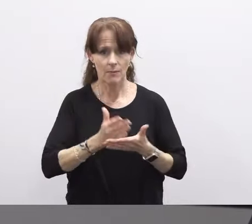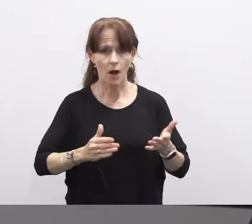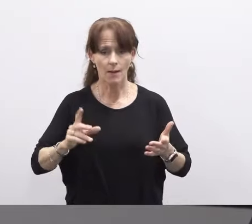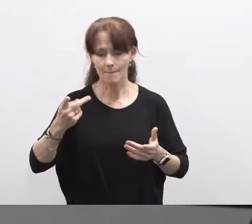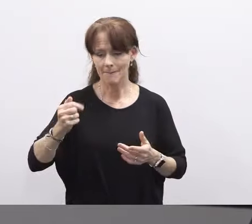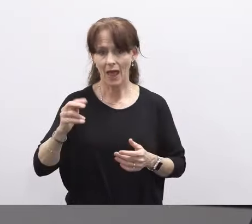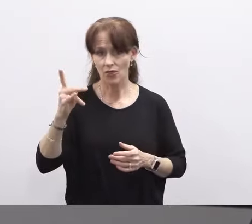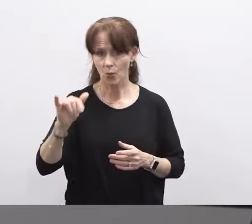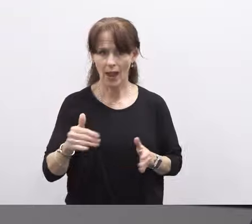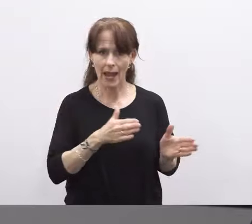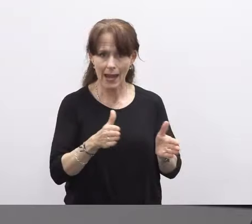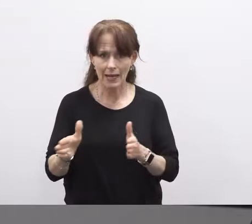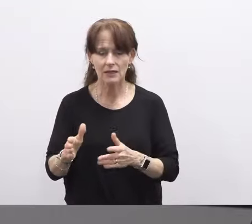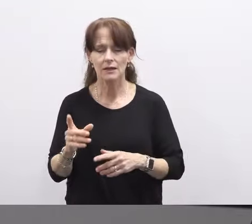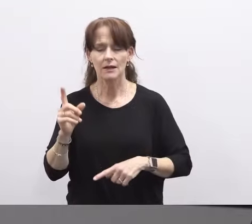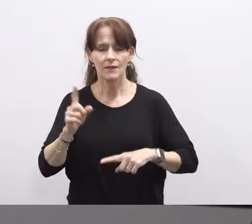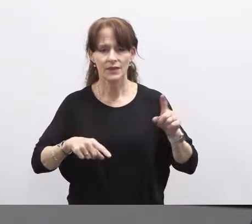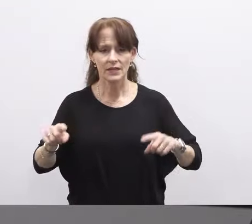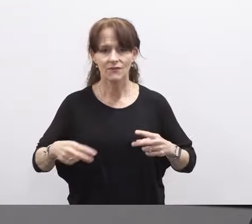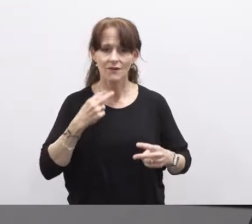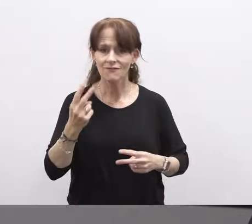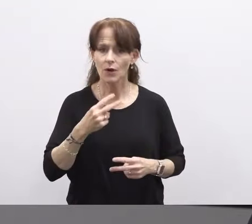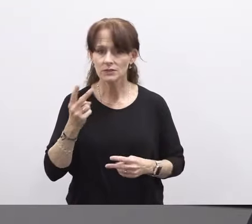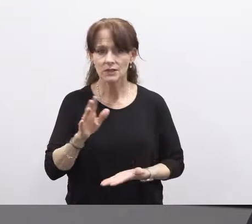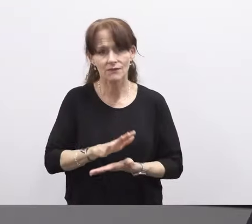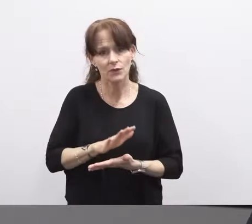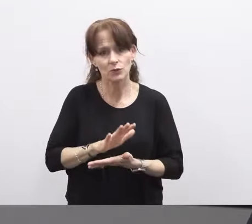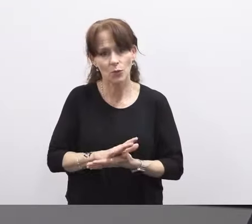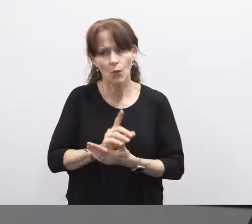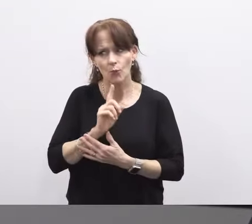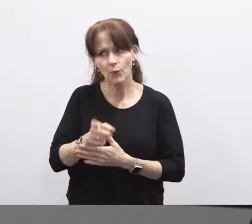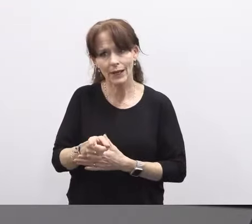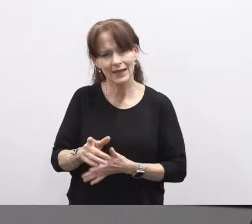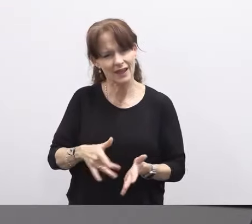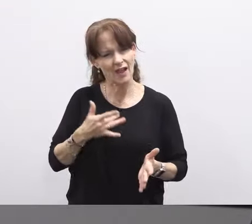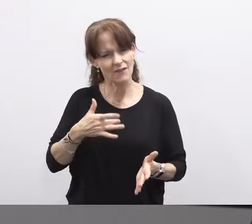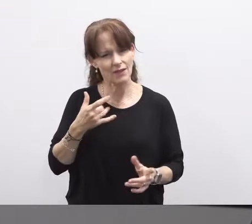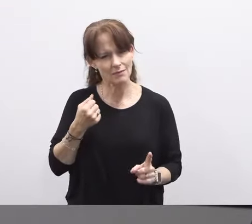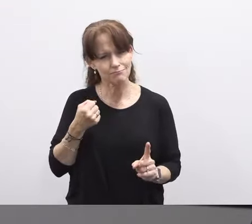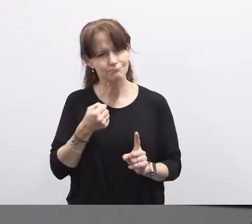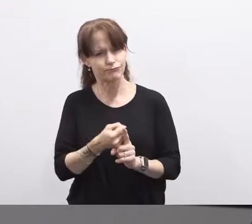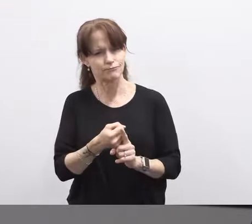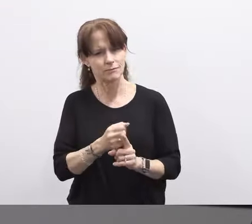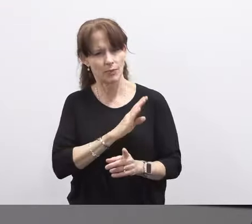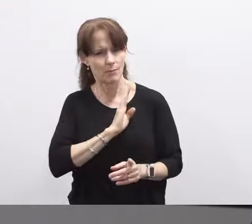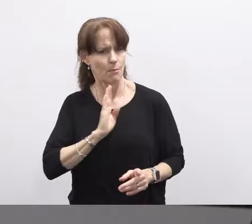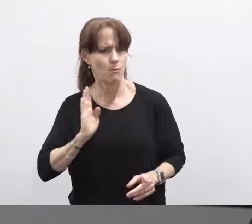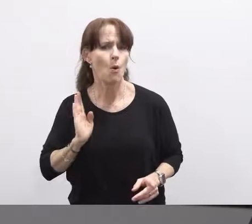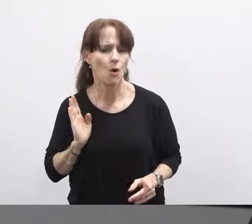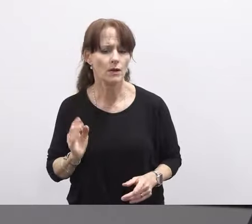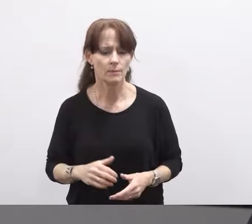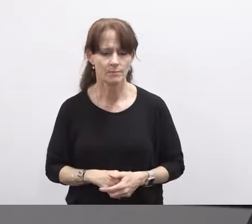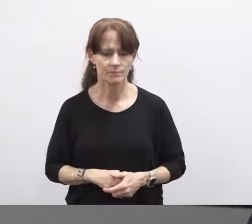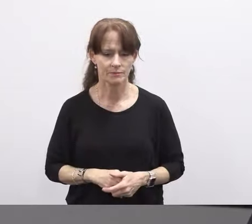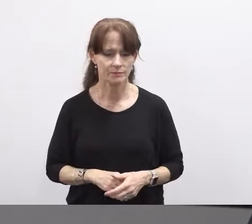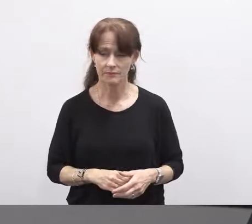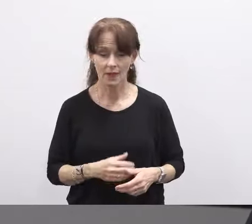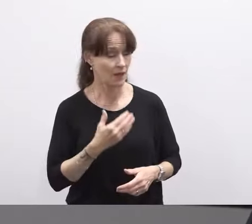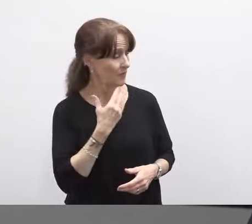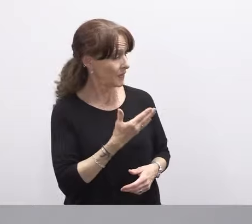And so hearing from the different voices of the school really, I felt like impacted the board. Thank you, America.